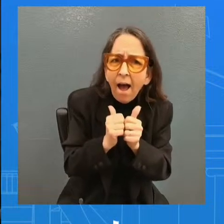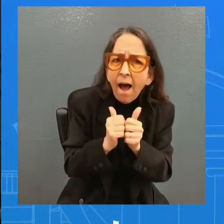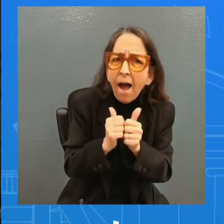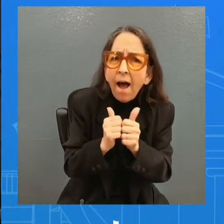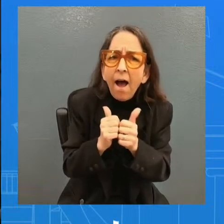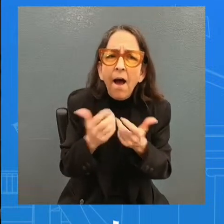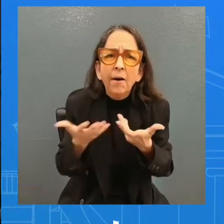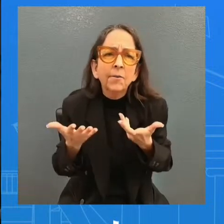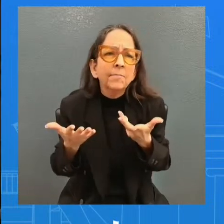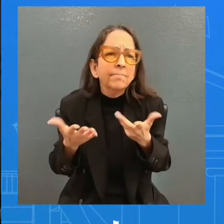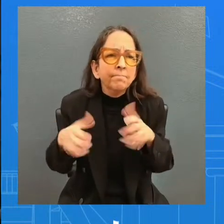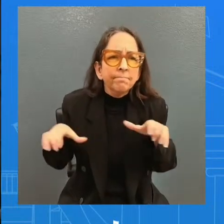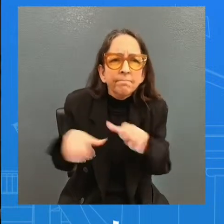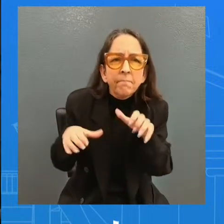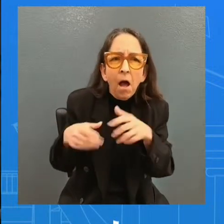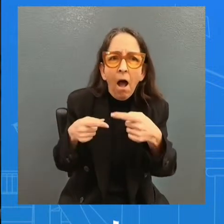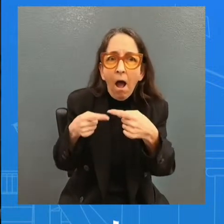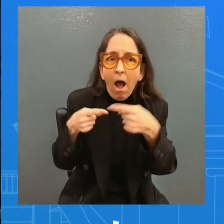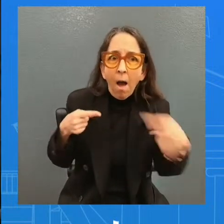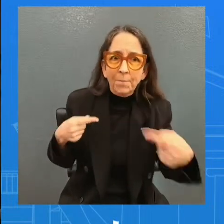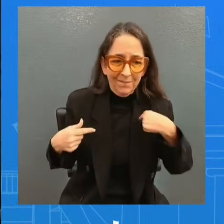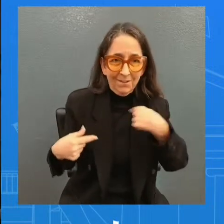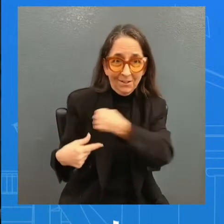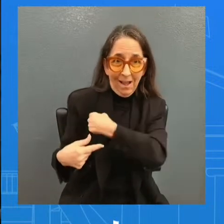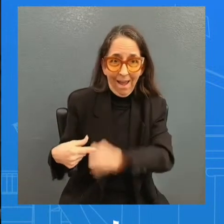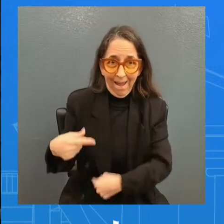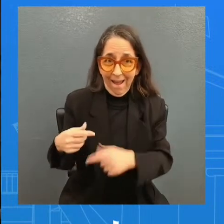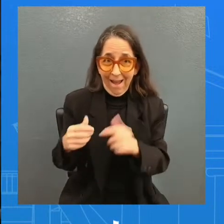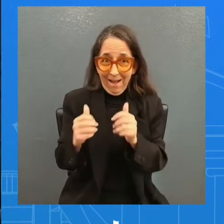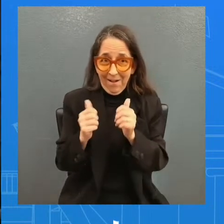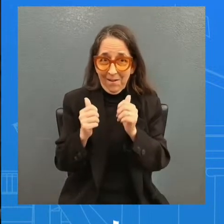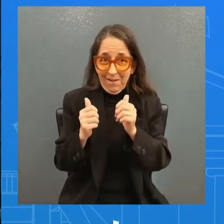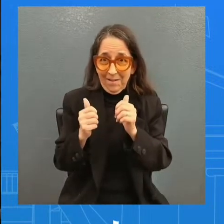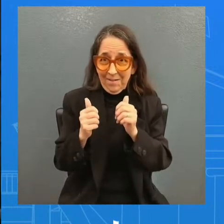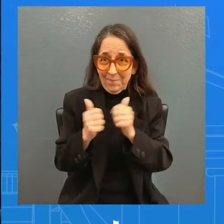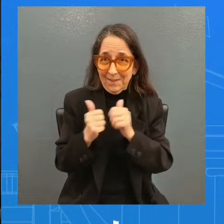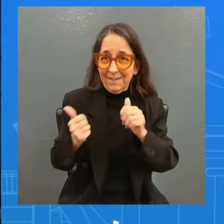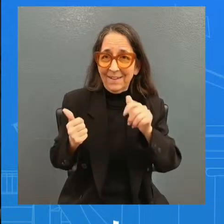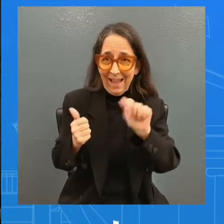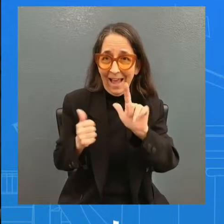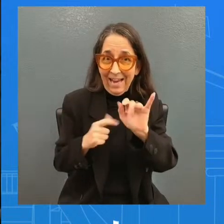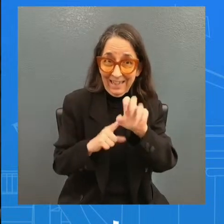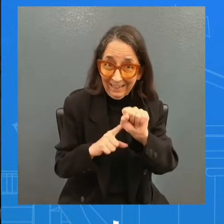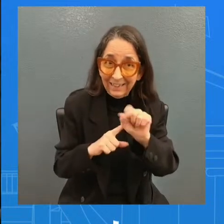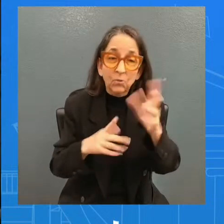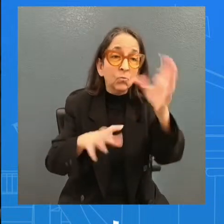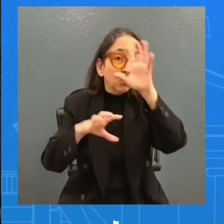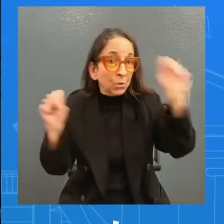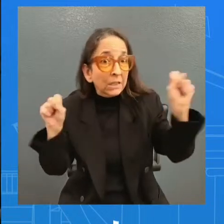Will the president’s decision on Nippon undercut efforts to strengthen relationships with our allies?